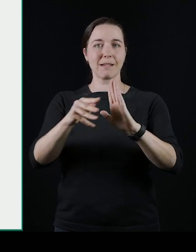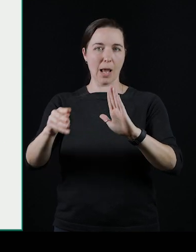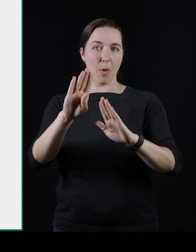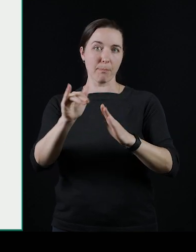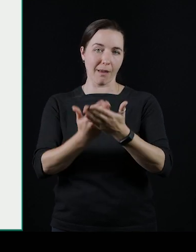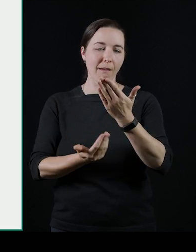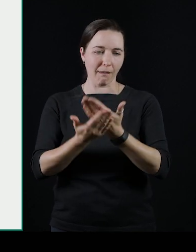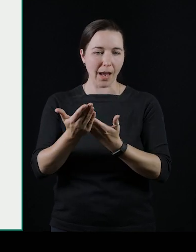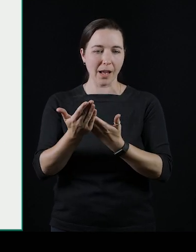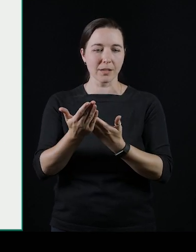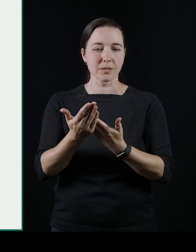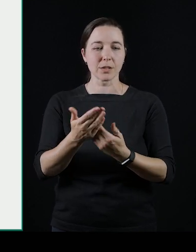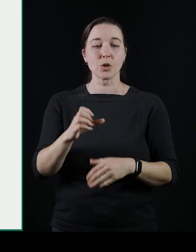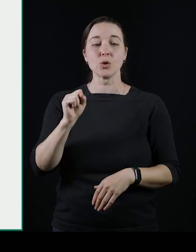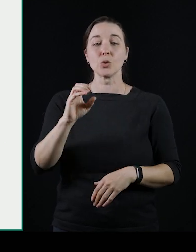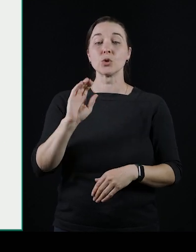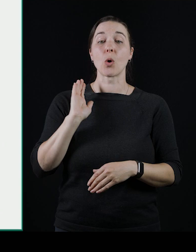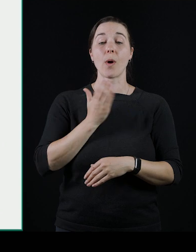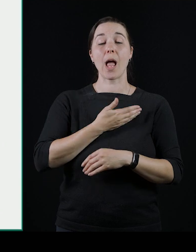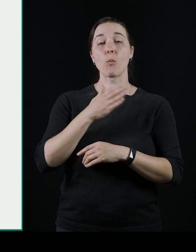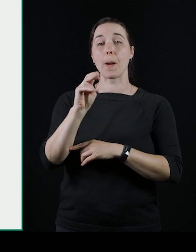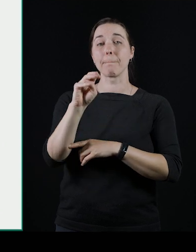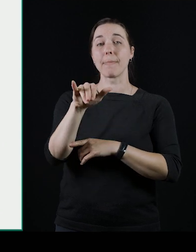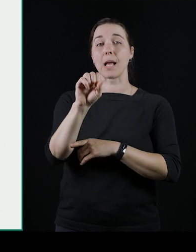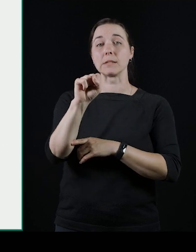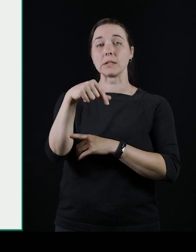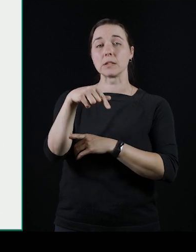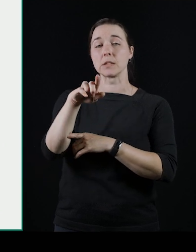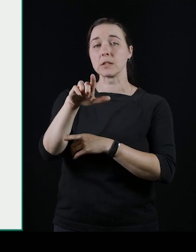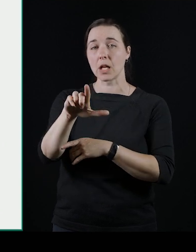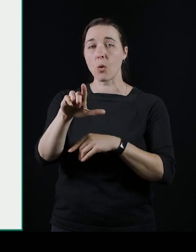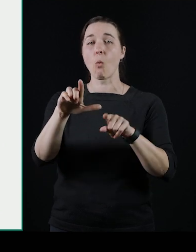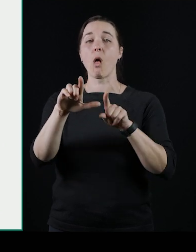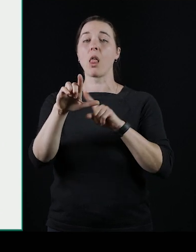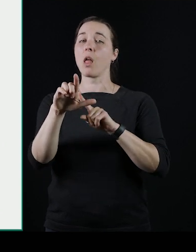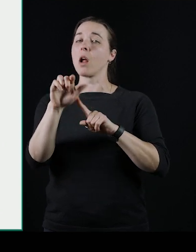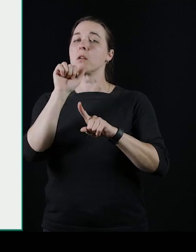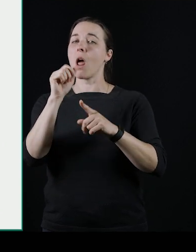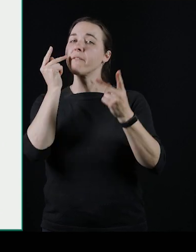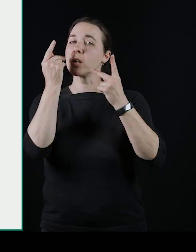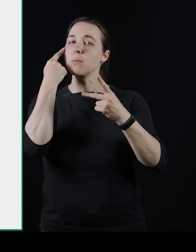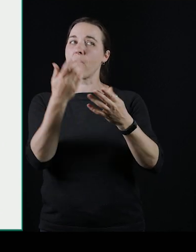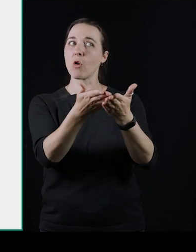All MySQL servers are only reachable by our missions and not visible to the public internet.